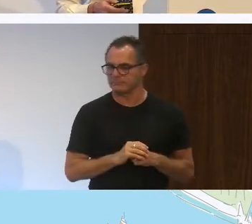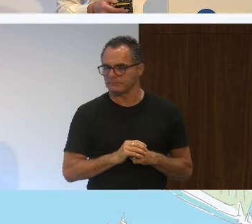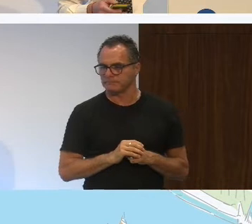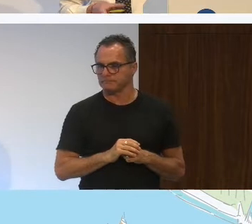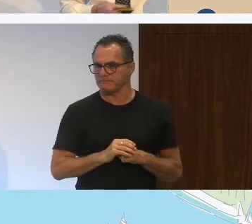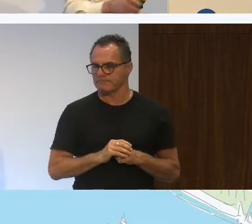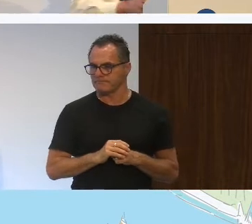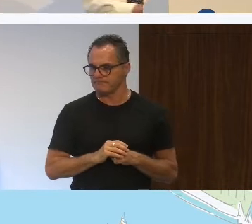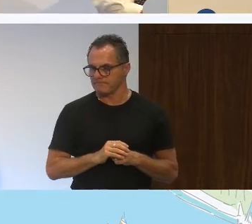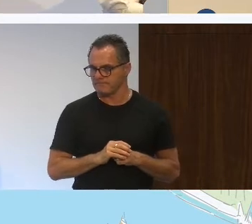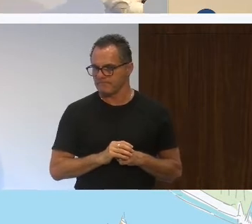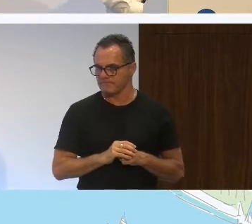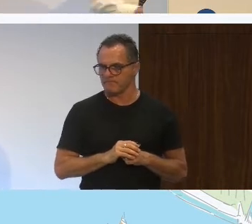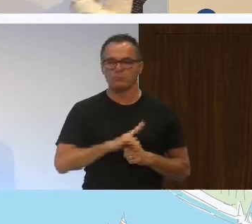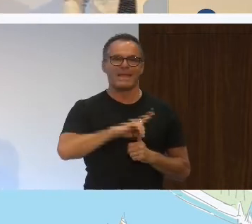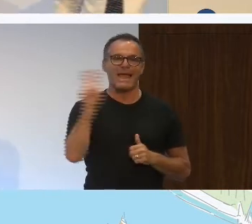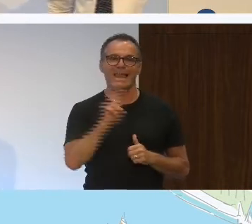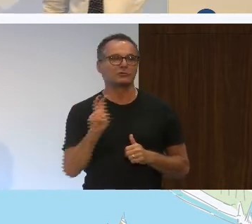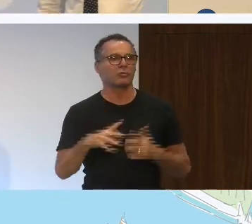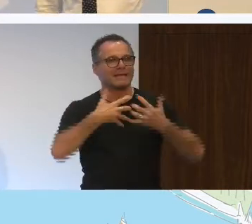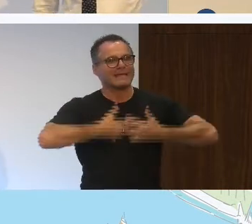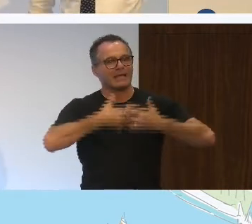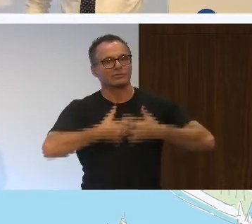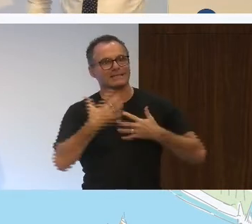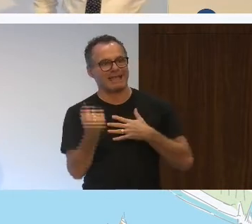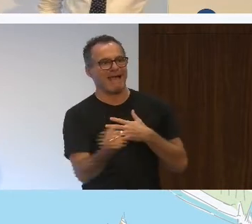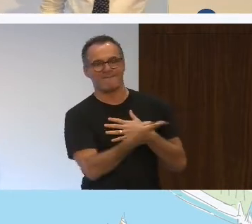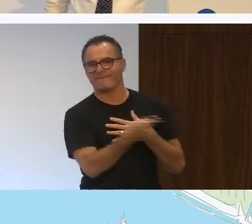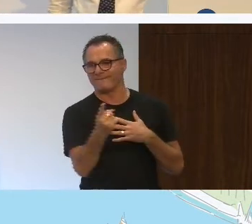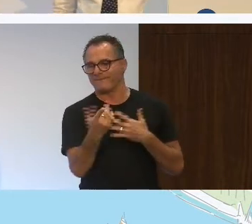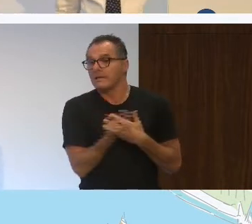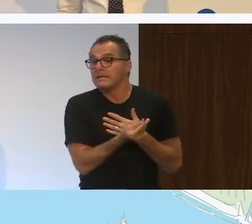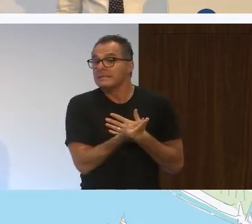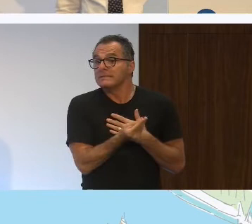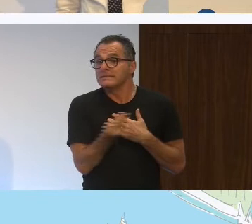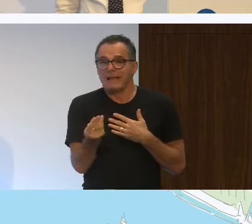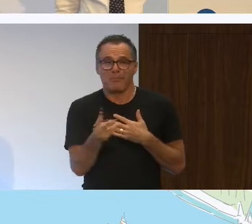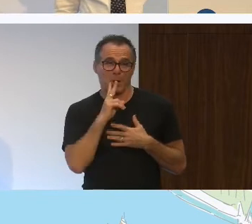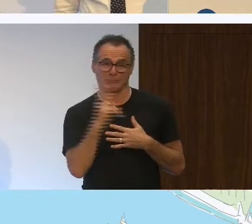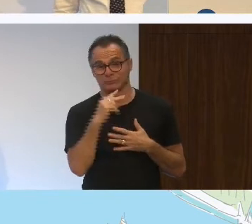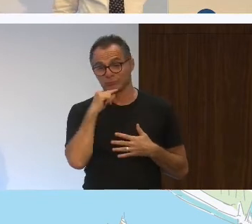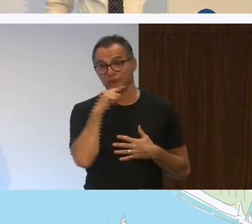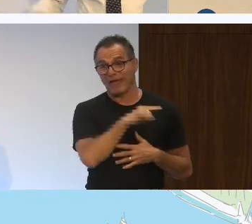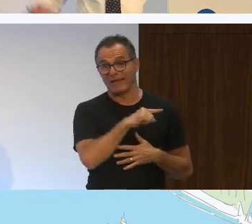There are various electronic gadgets which are out there. Some of them look a bit wacky. Cefaly,